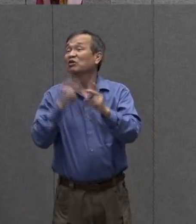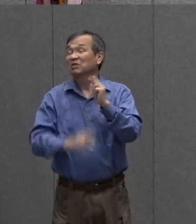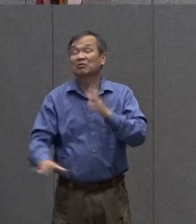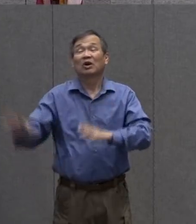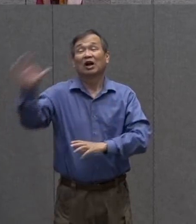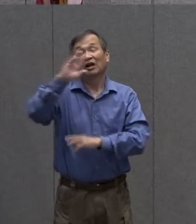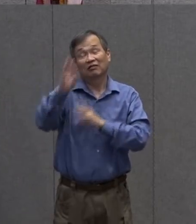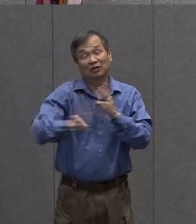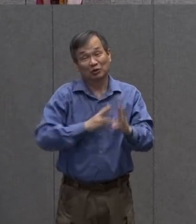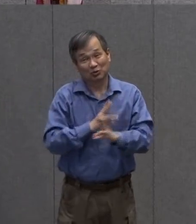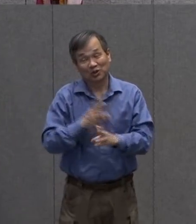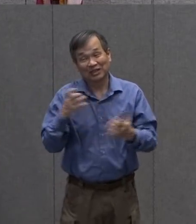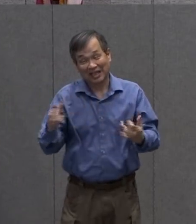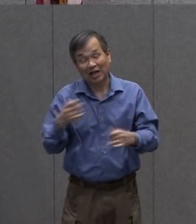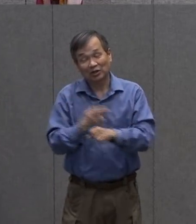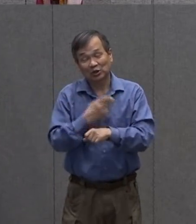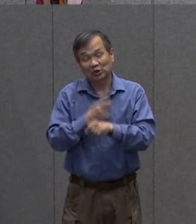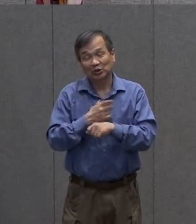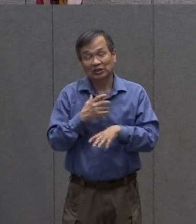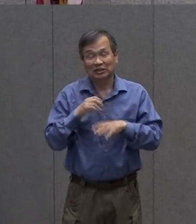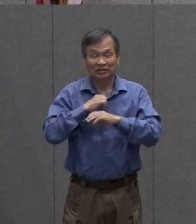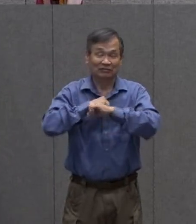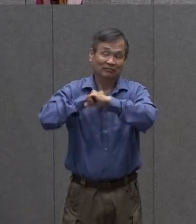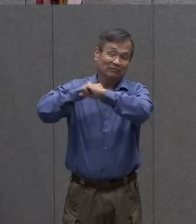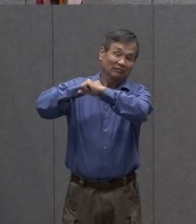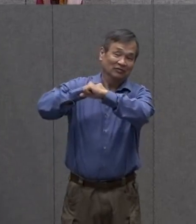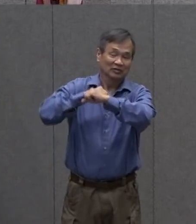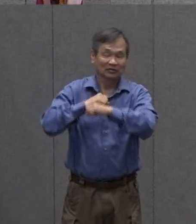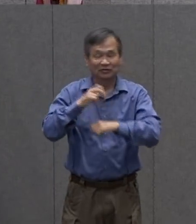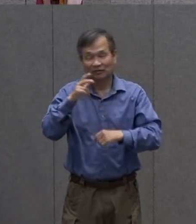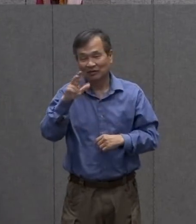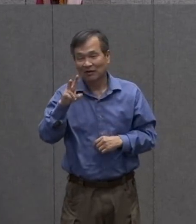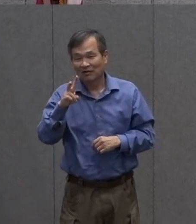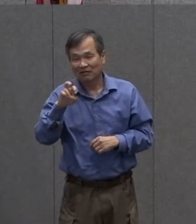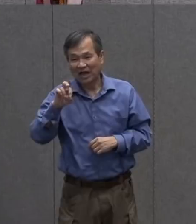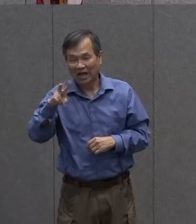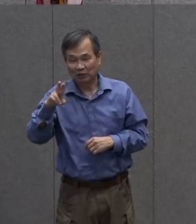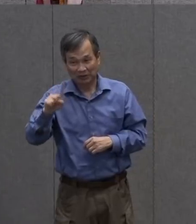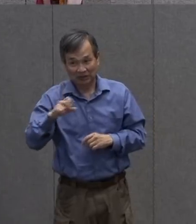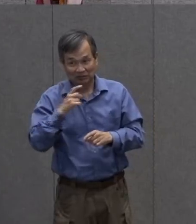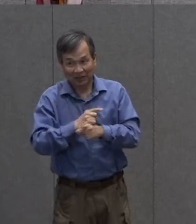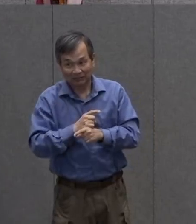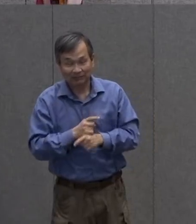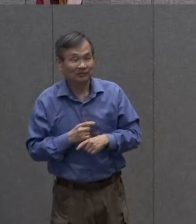trying not to get the coronavirus. I'm gonna turn it over to Mrs. Craff so she can share with you, too.